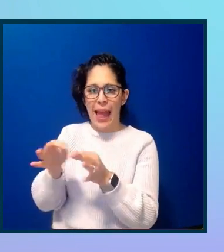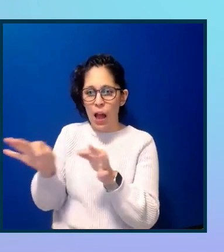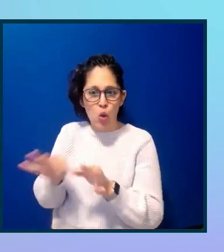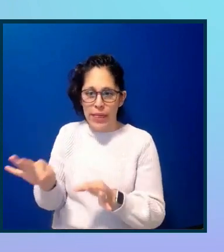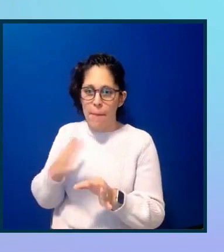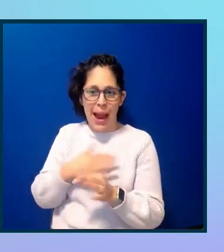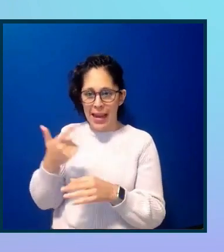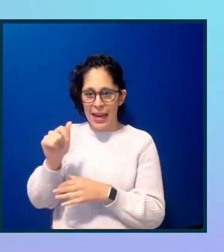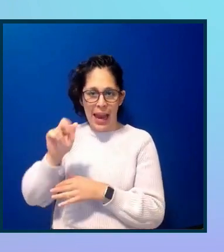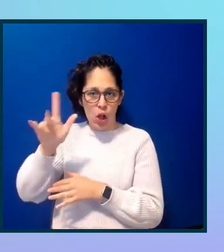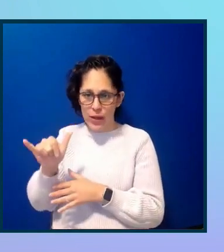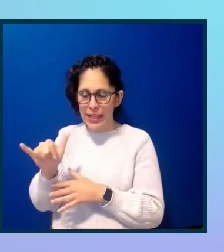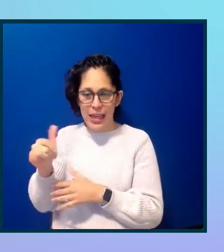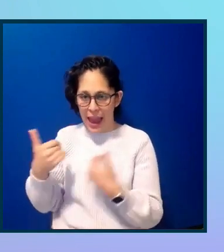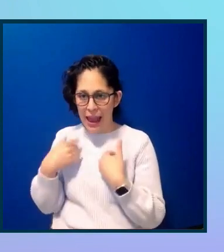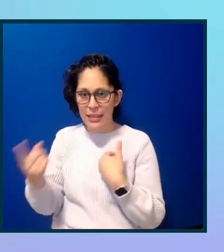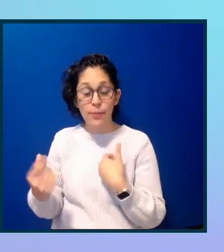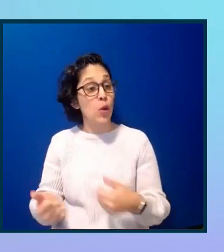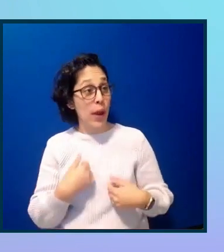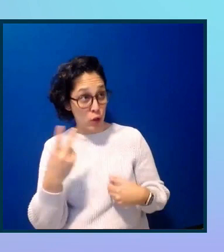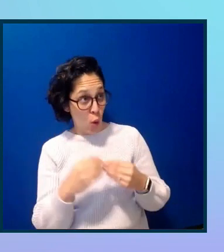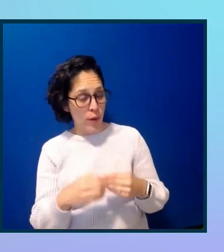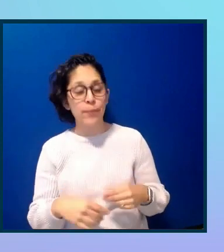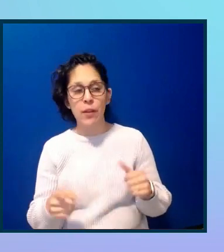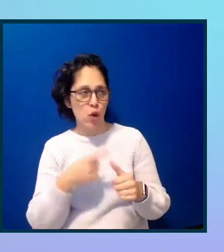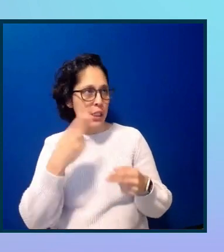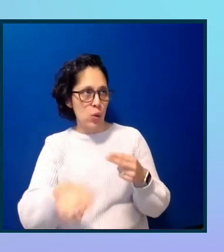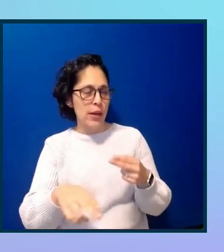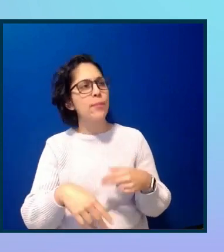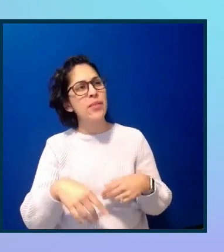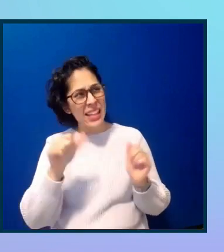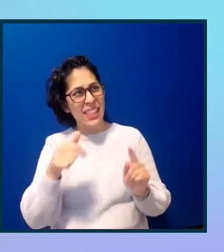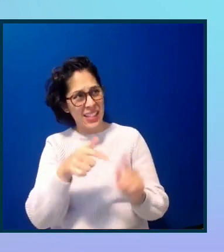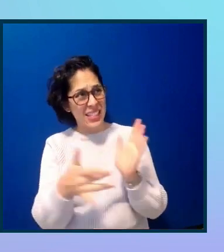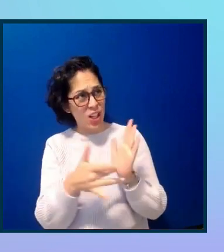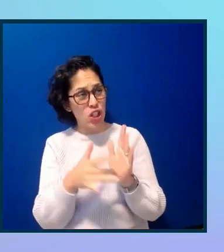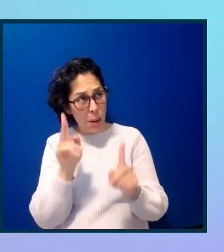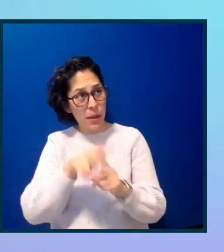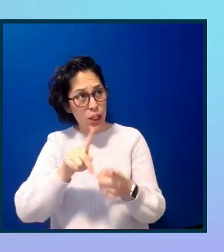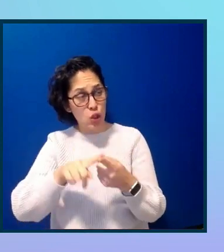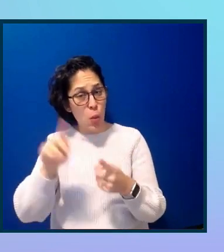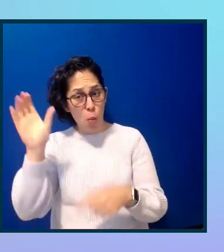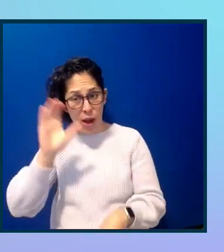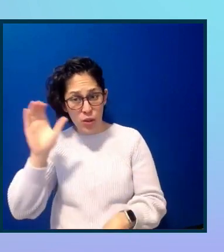All right, we have two more. The first one's quick. "Can this technology be applied to browsers?"